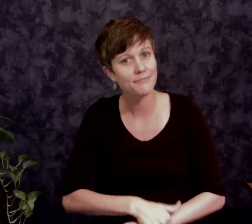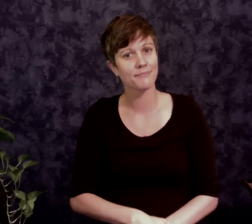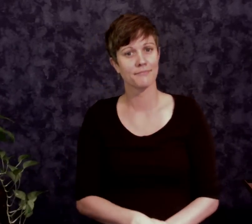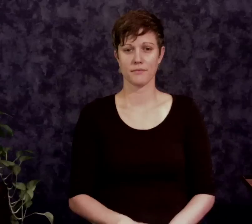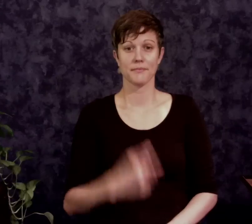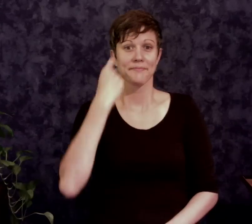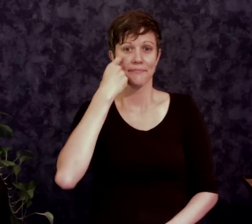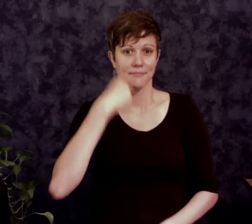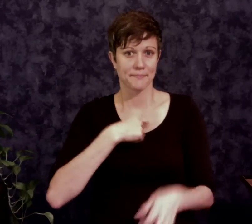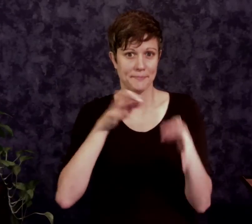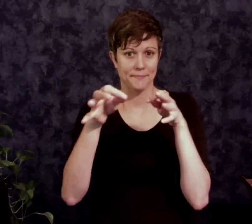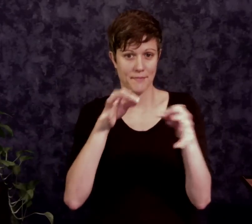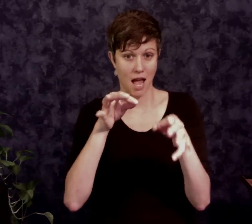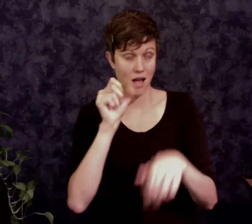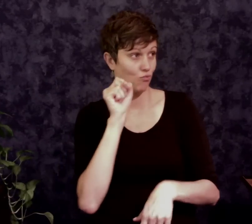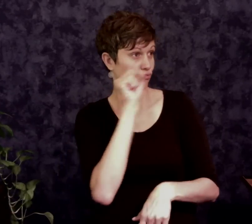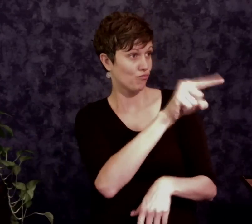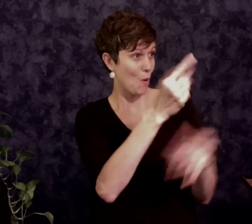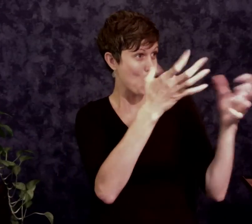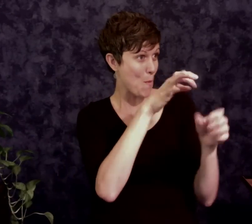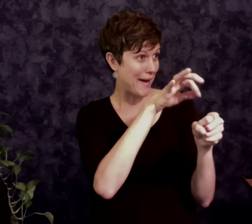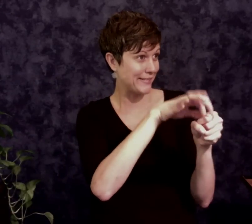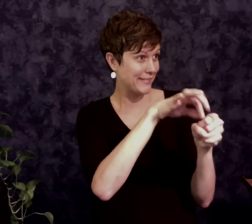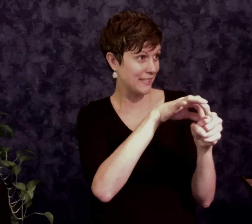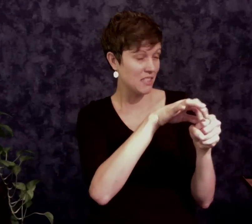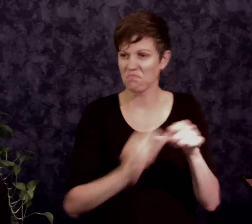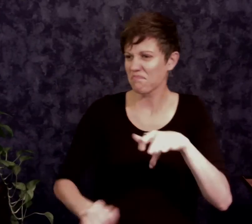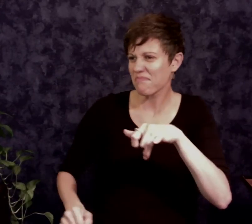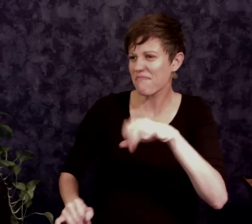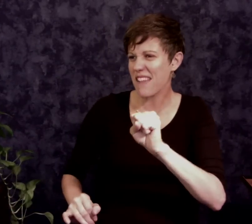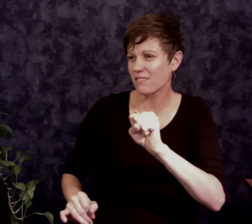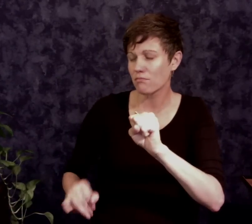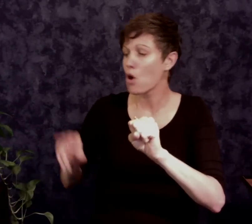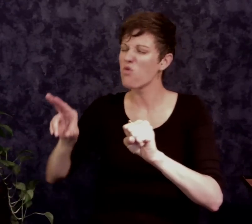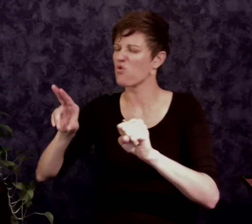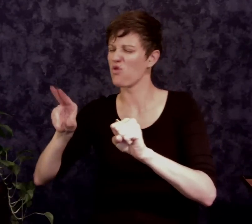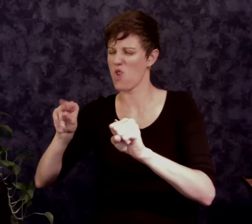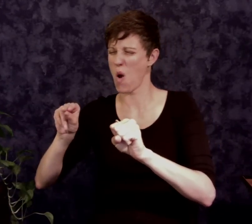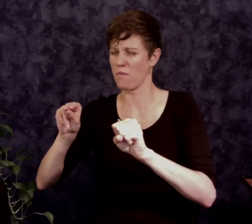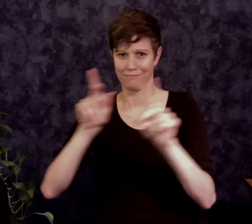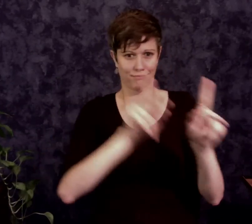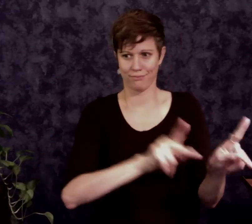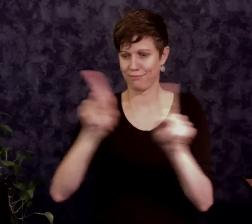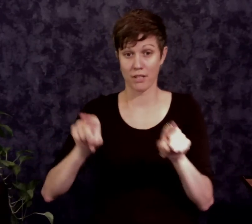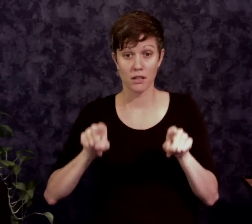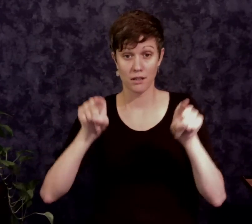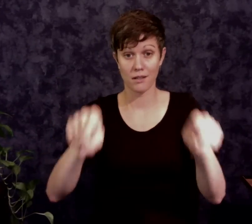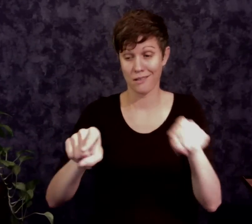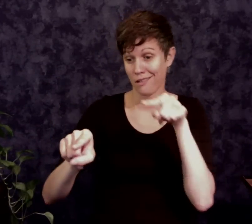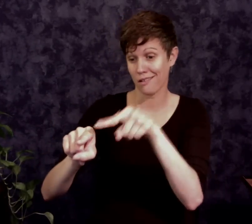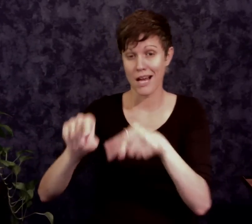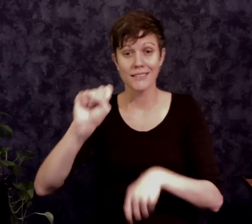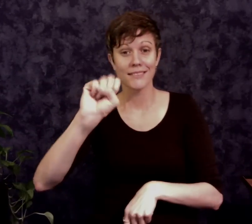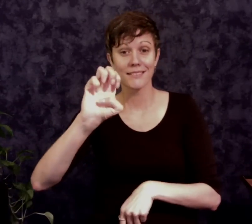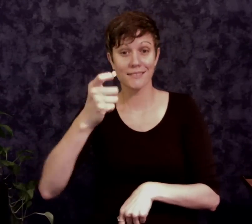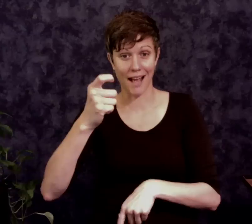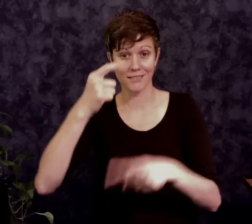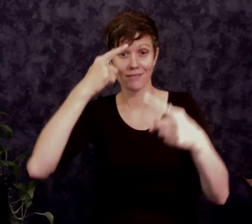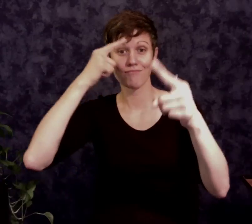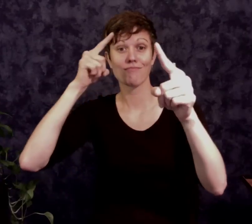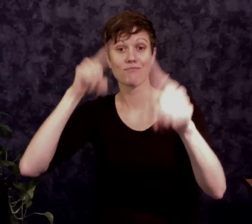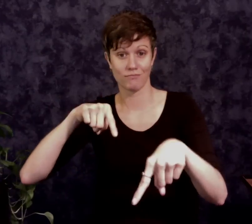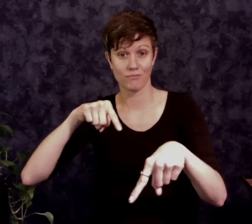Those examples of asking someone if they want tea and their “yes” or “no” response is the same idea as sexual consent.